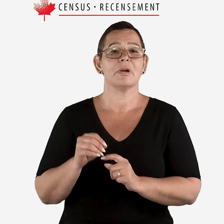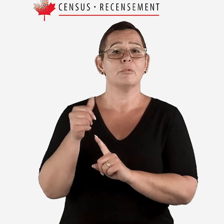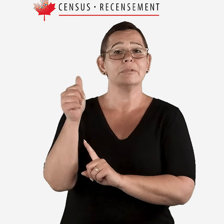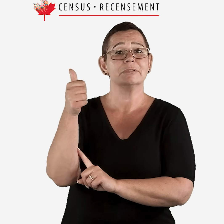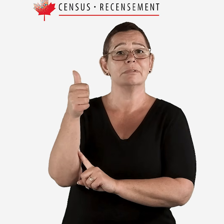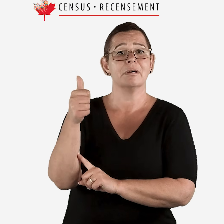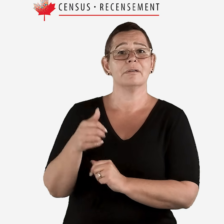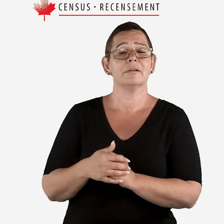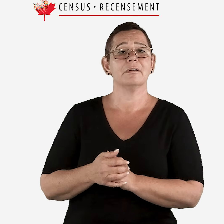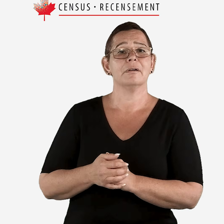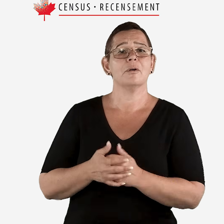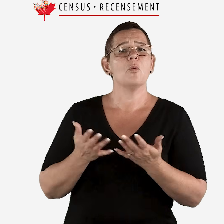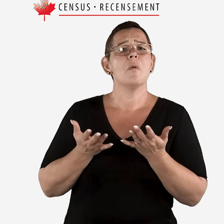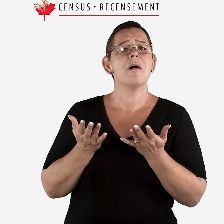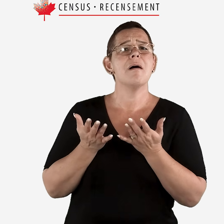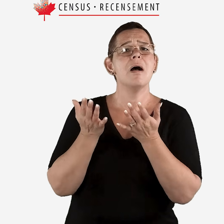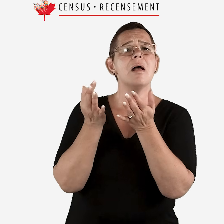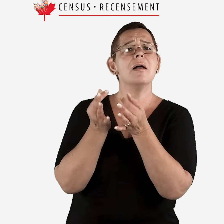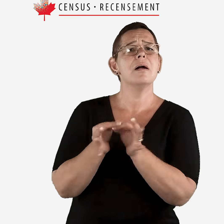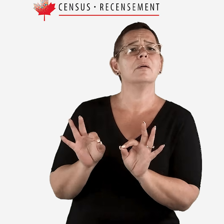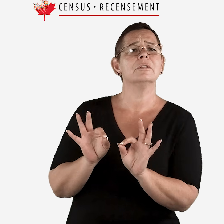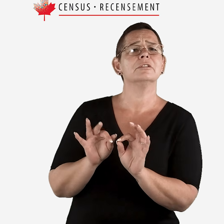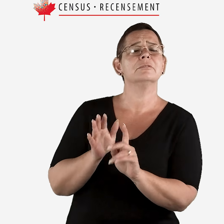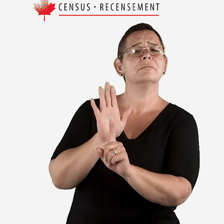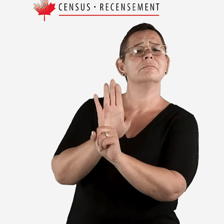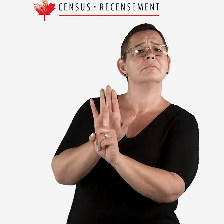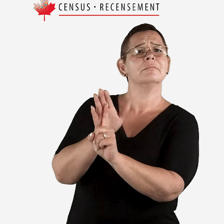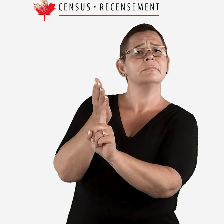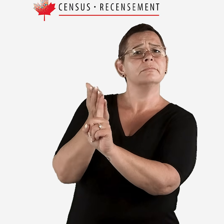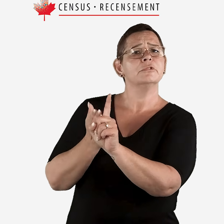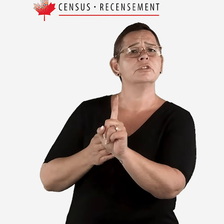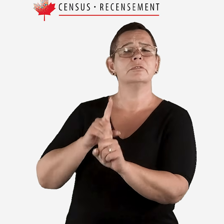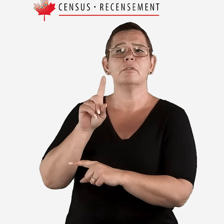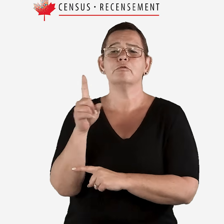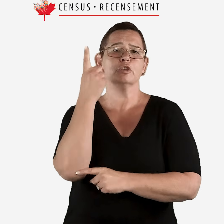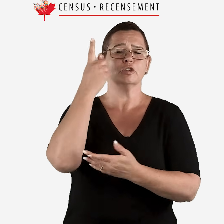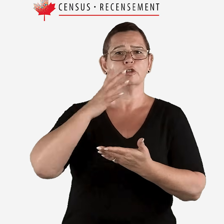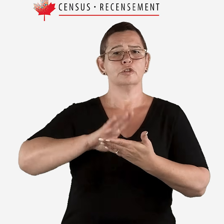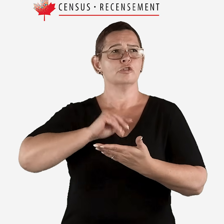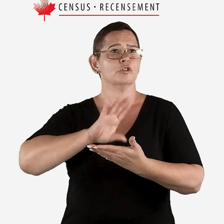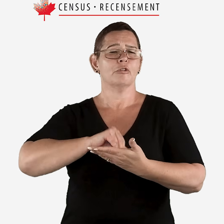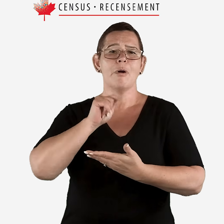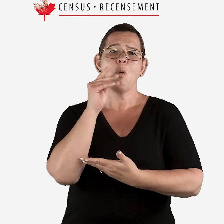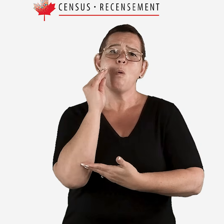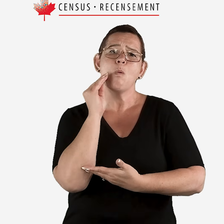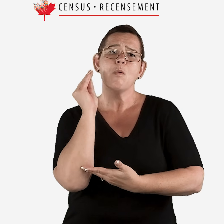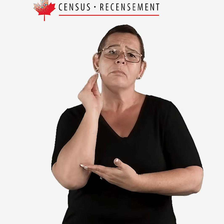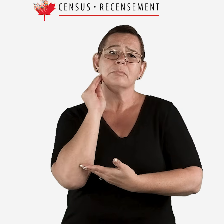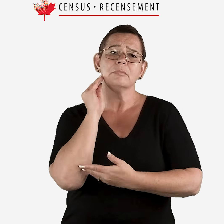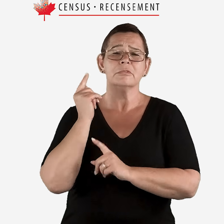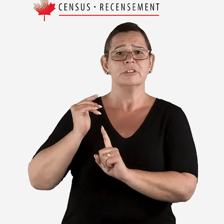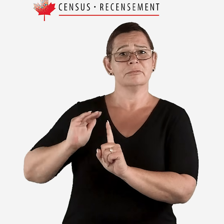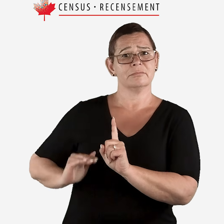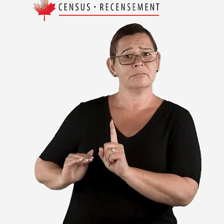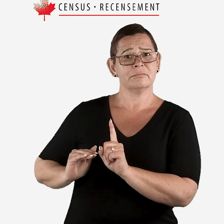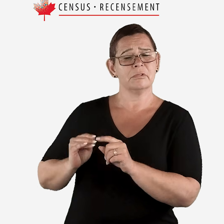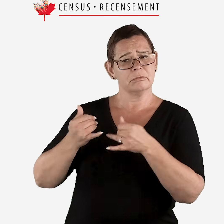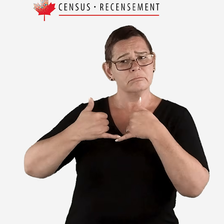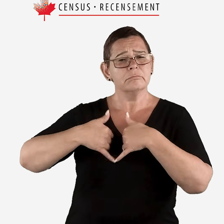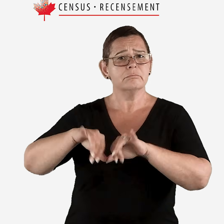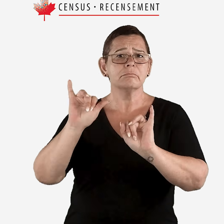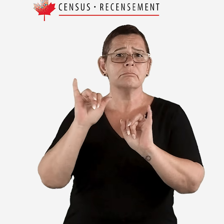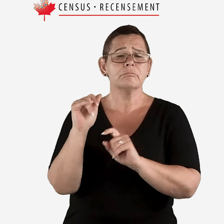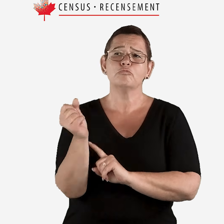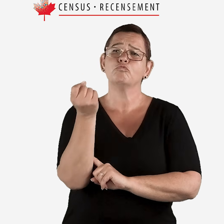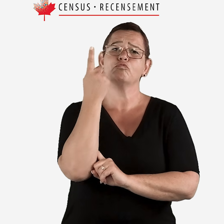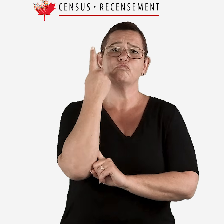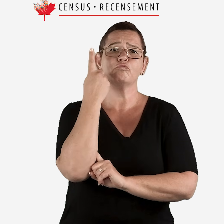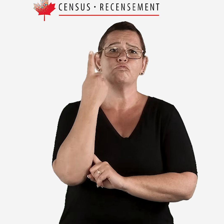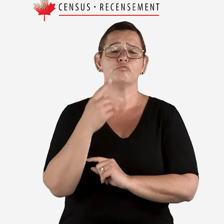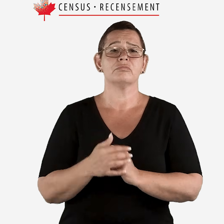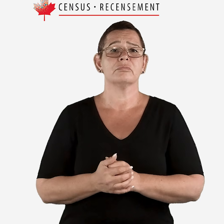10. What is the language that this person first learned at home in childhood and still understands?